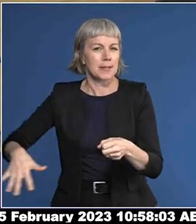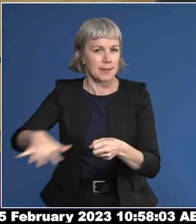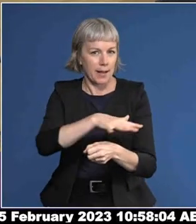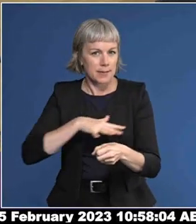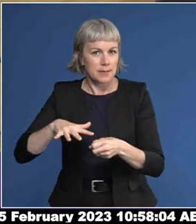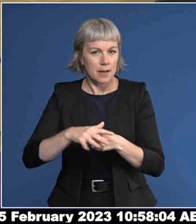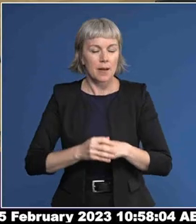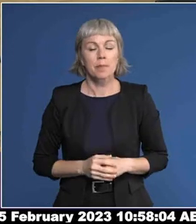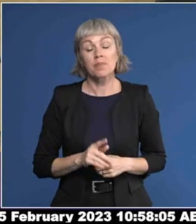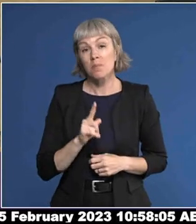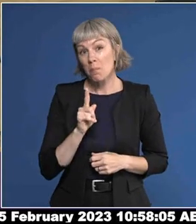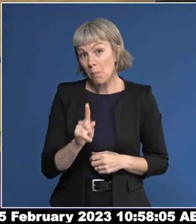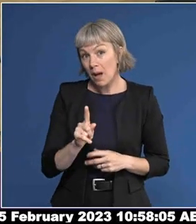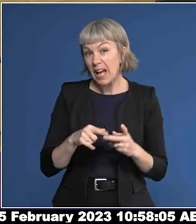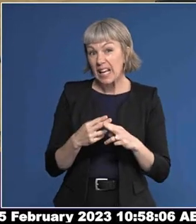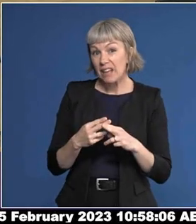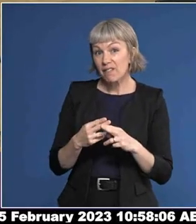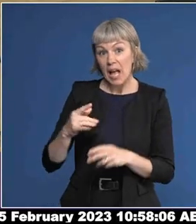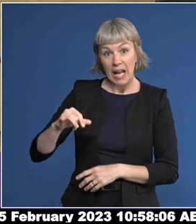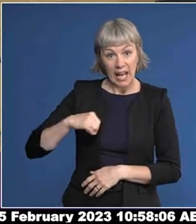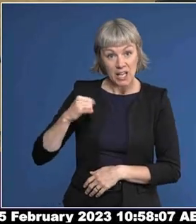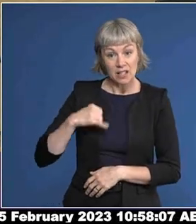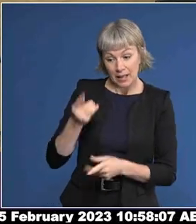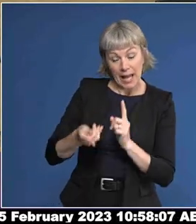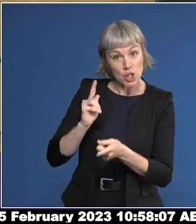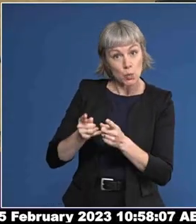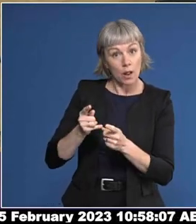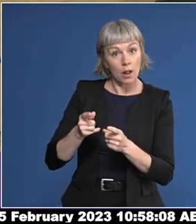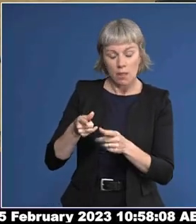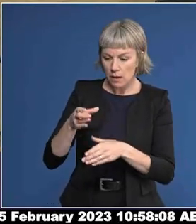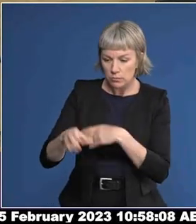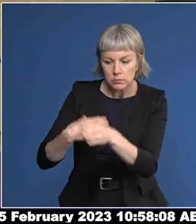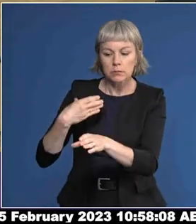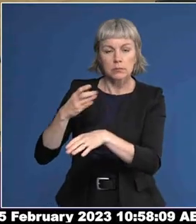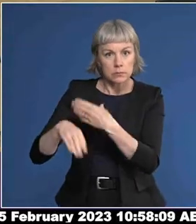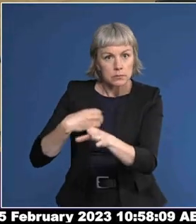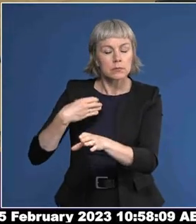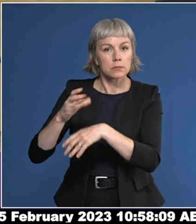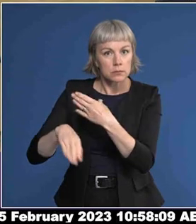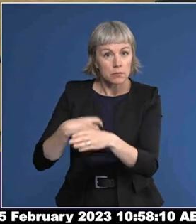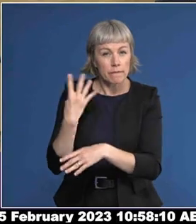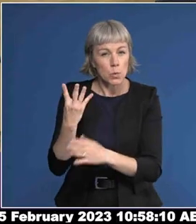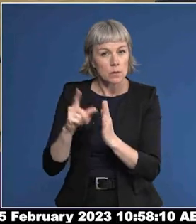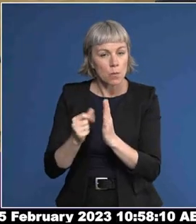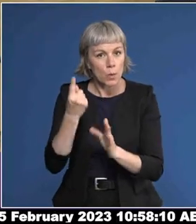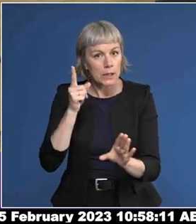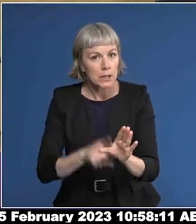worker four times that year, so it was high turnover in that service, that's four times the cost of training, four times the cost of recruitment.